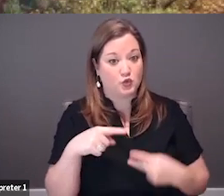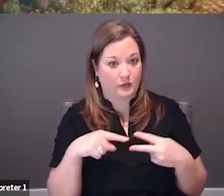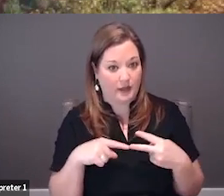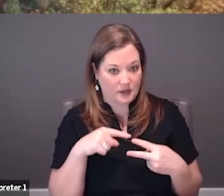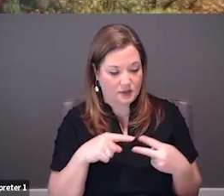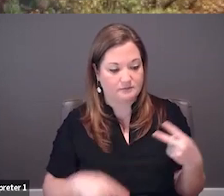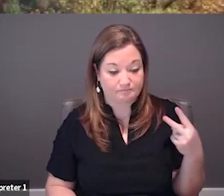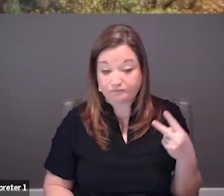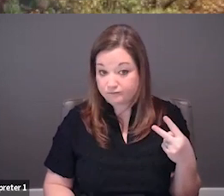Those things are awareness,